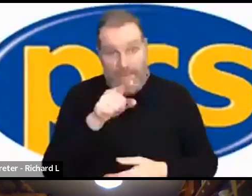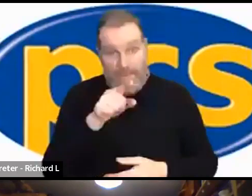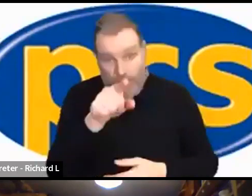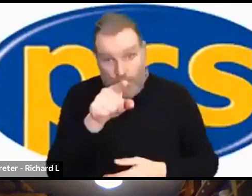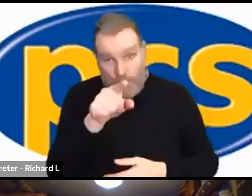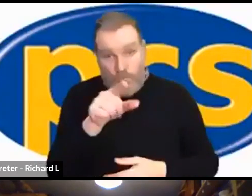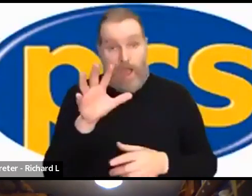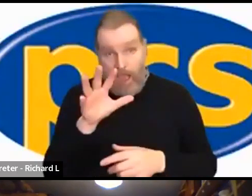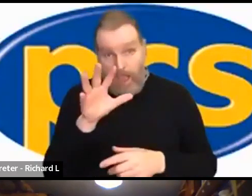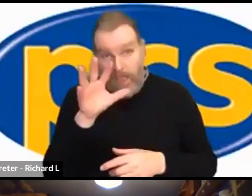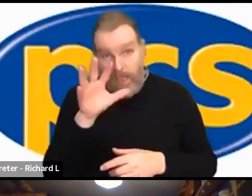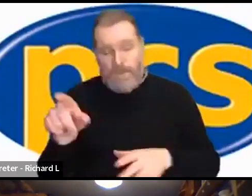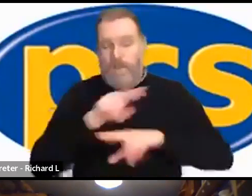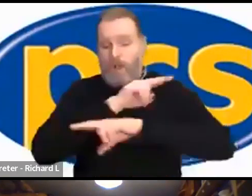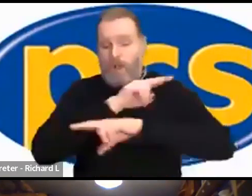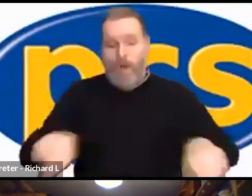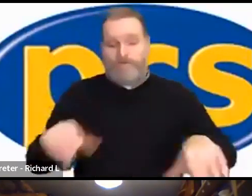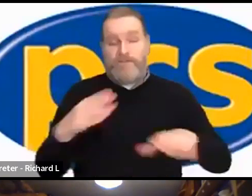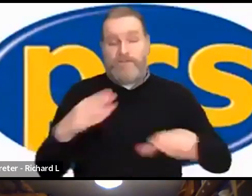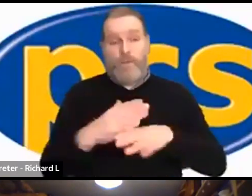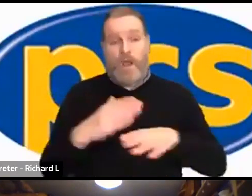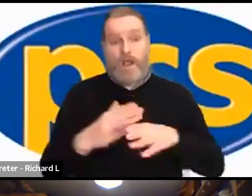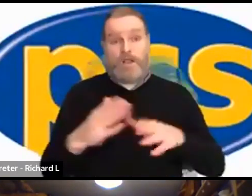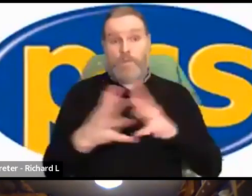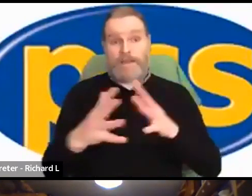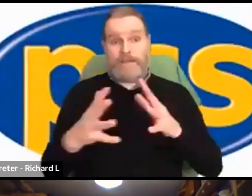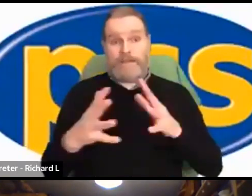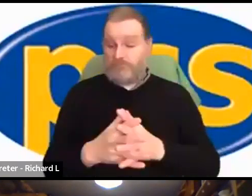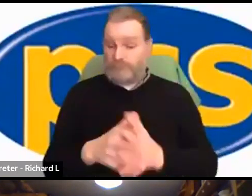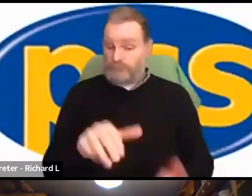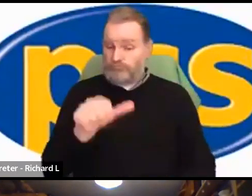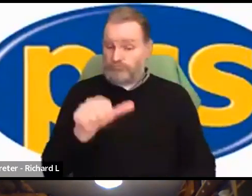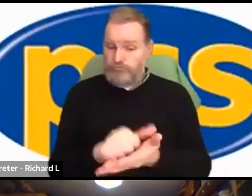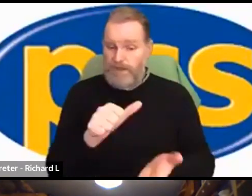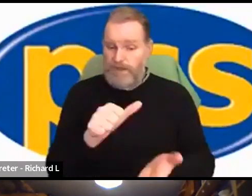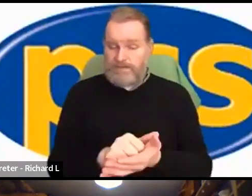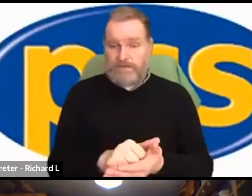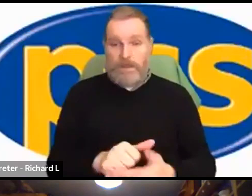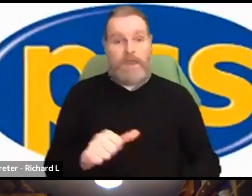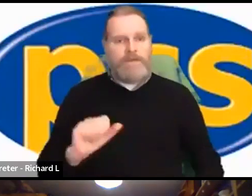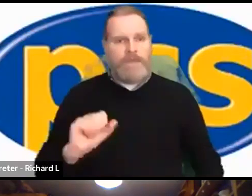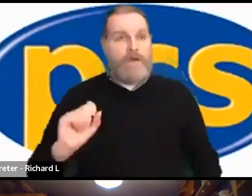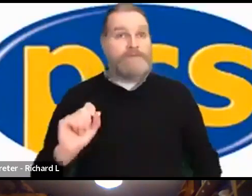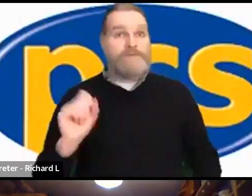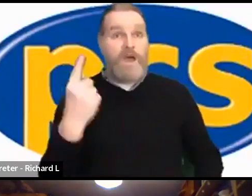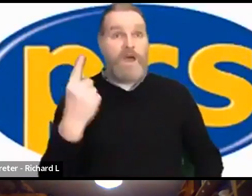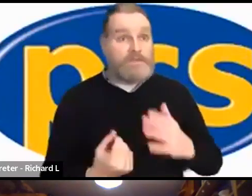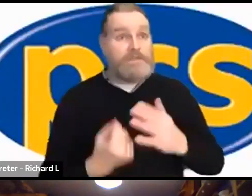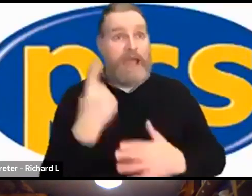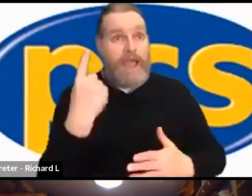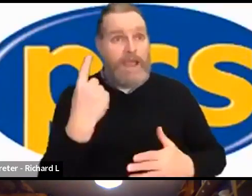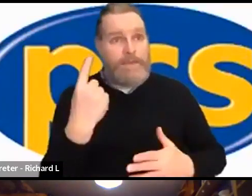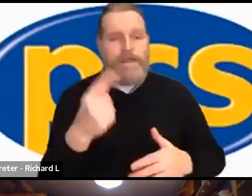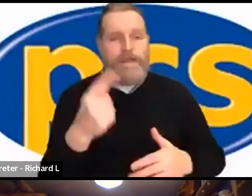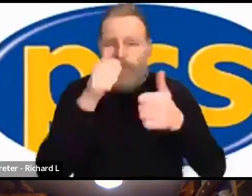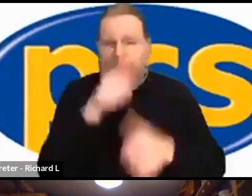and that 's what you'll get if 's what you'll get if you go out next week. So to everybody who's going going on strike going on strike. For the first time Good Hope